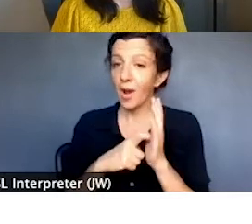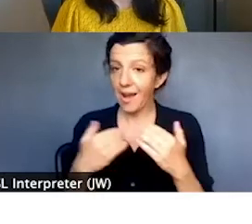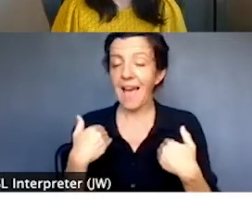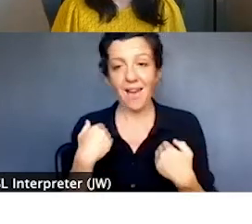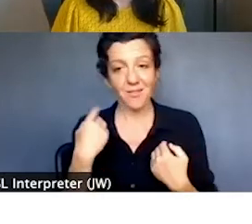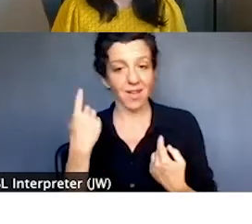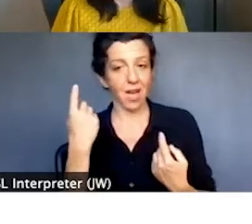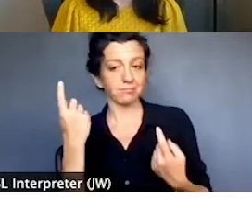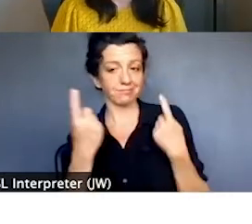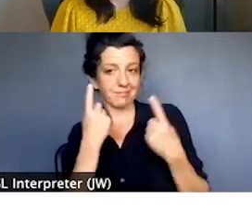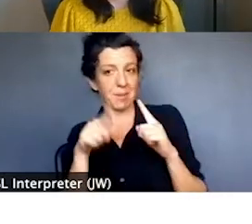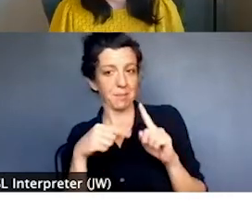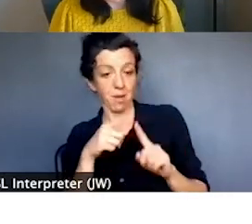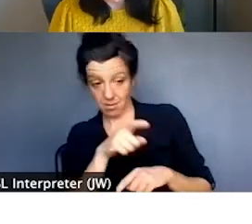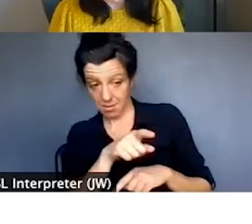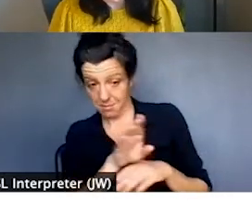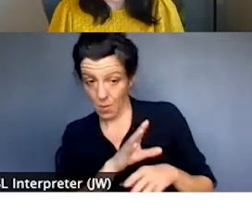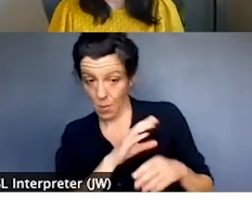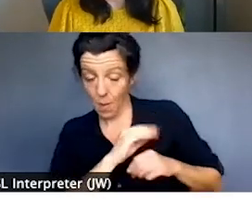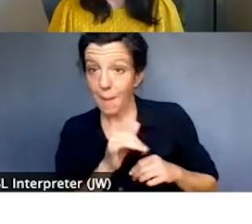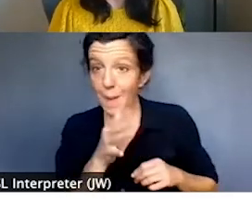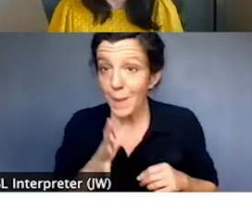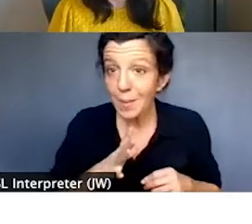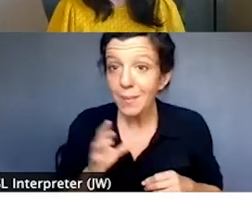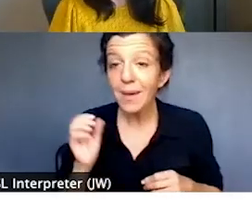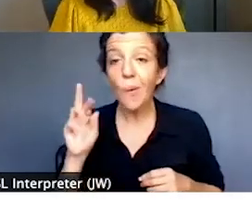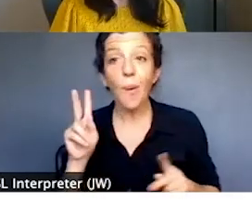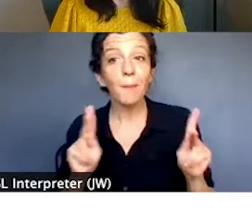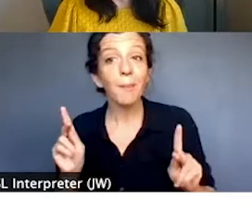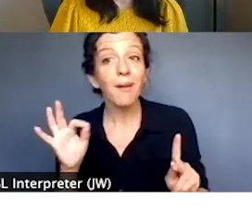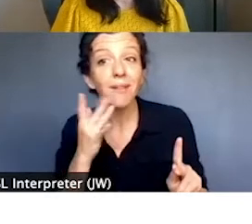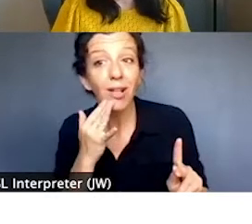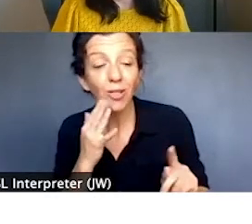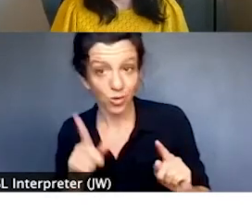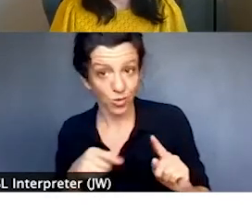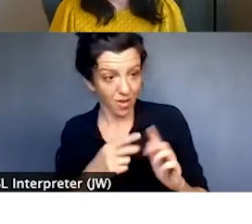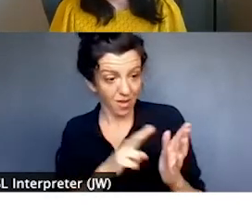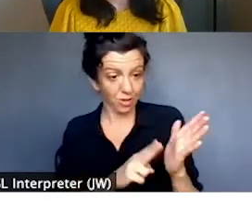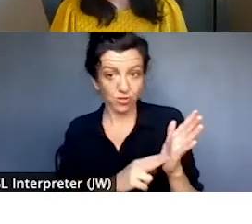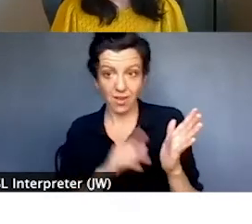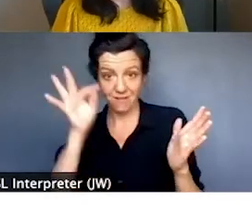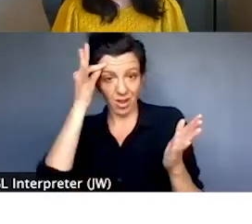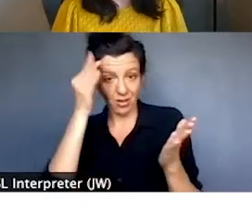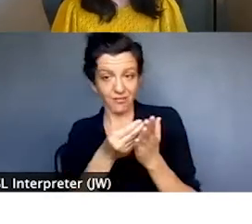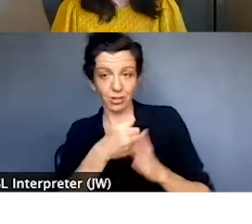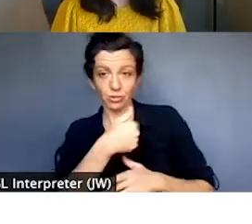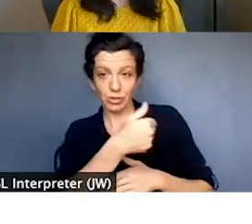for public universities and colleges. But after Prop 209, these programs either needed